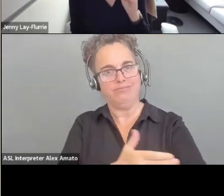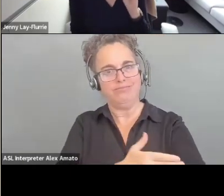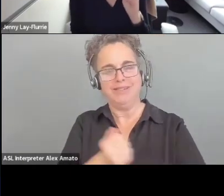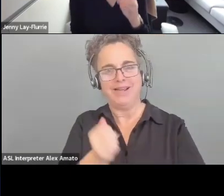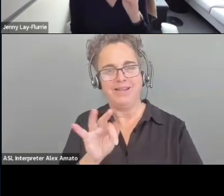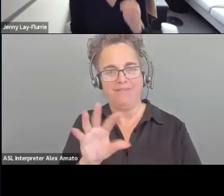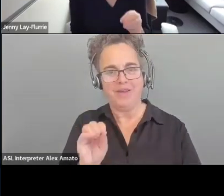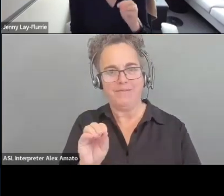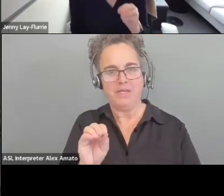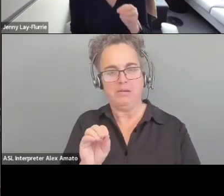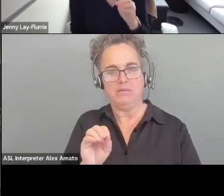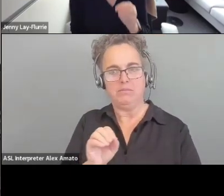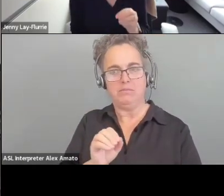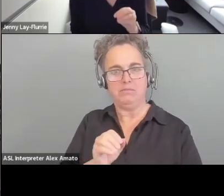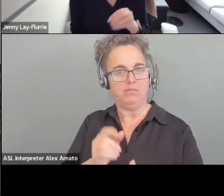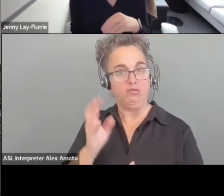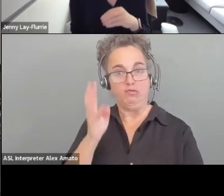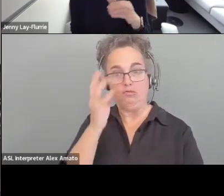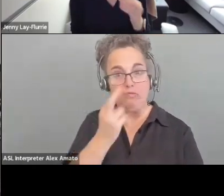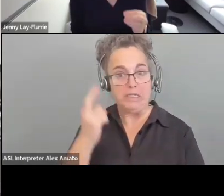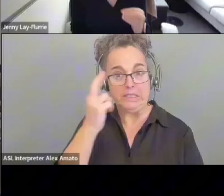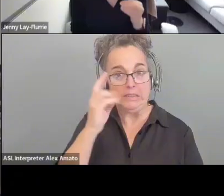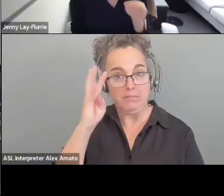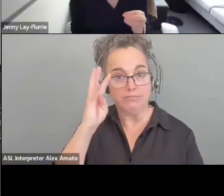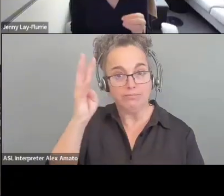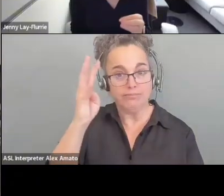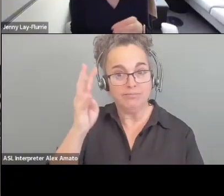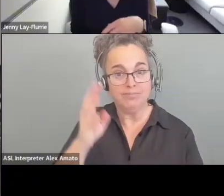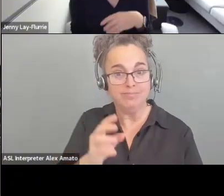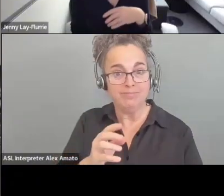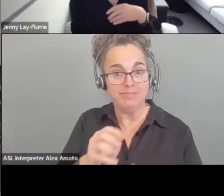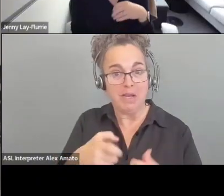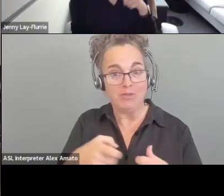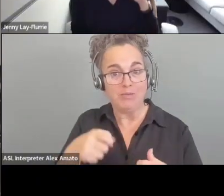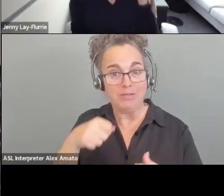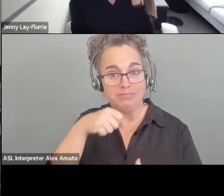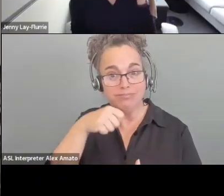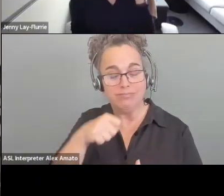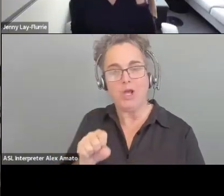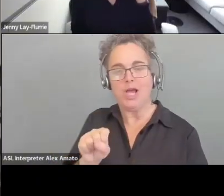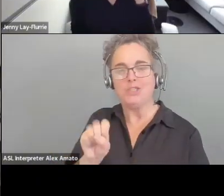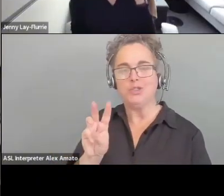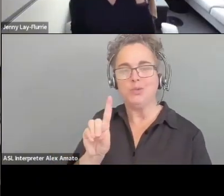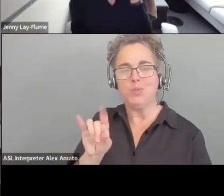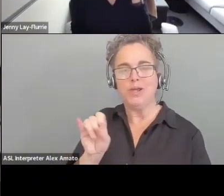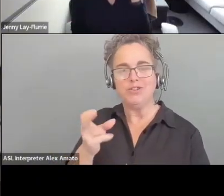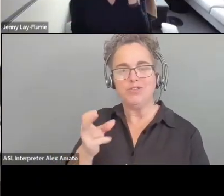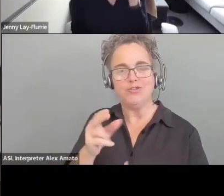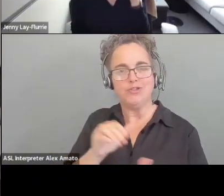for people with limiting mobility by a Swedish doctor who wanted to make sure that it was easier